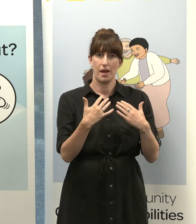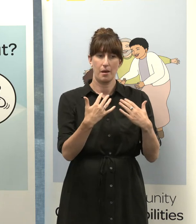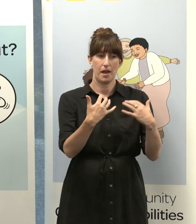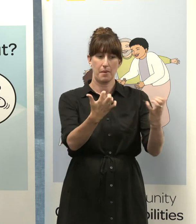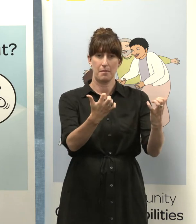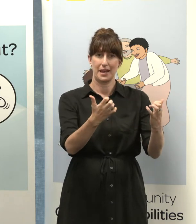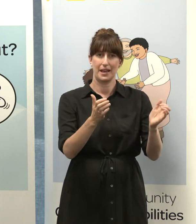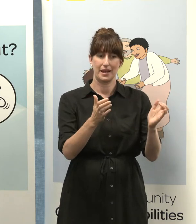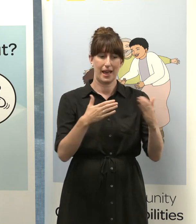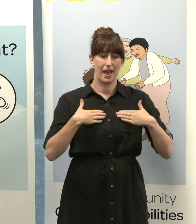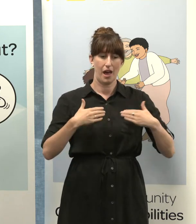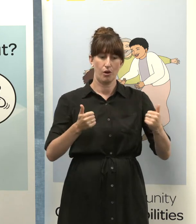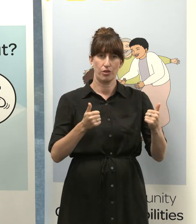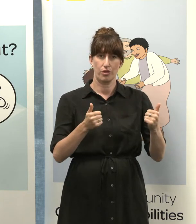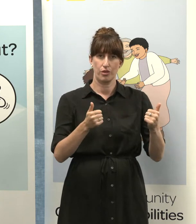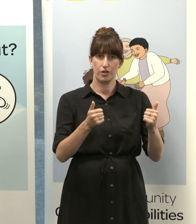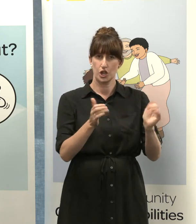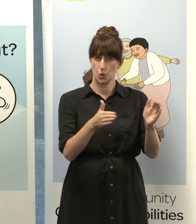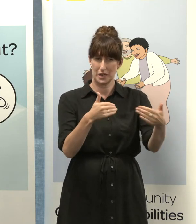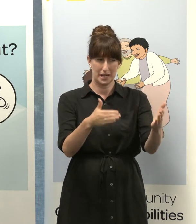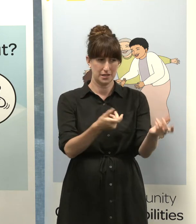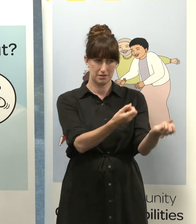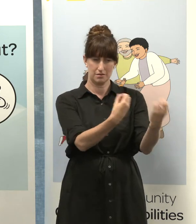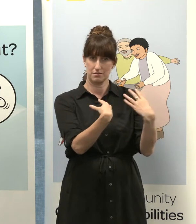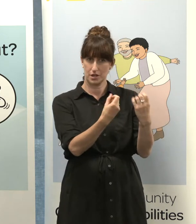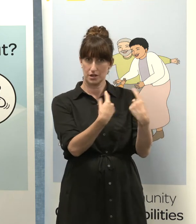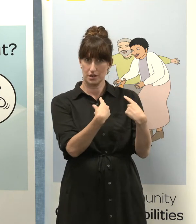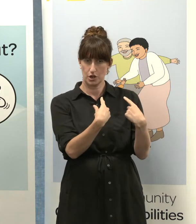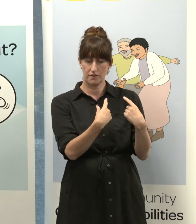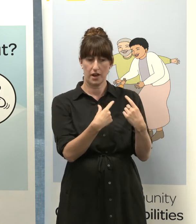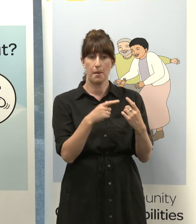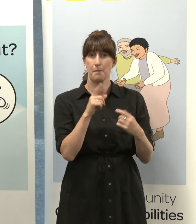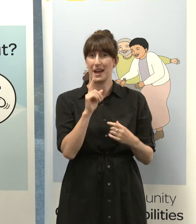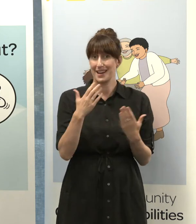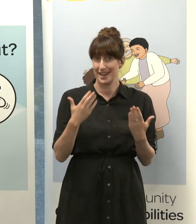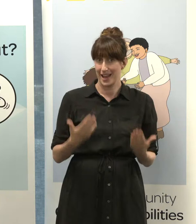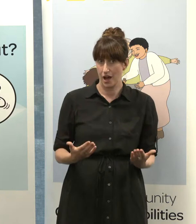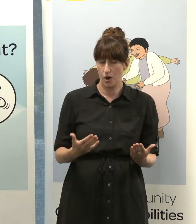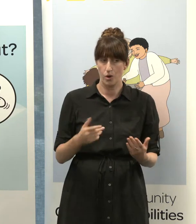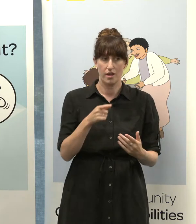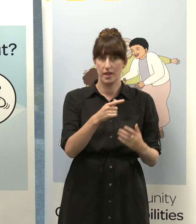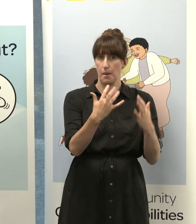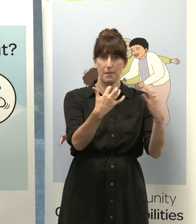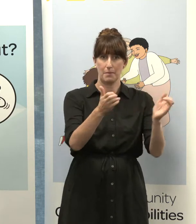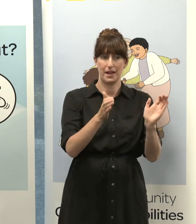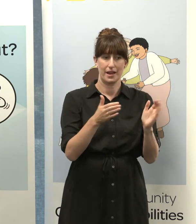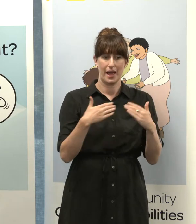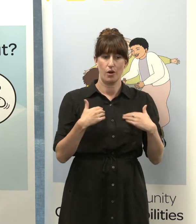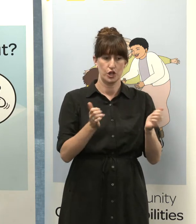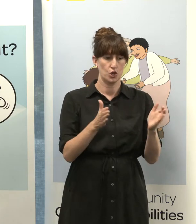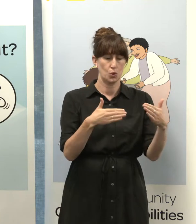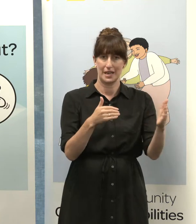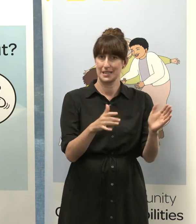ups, they are the ones reported